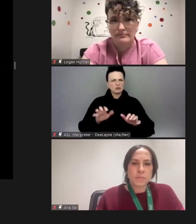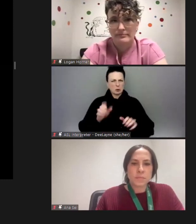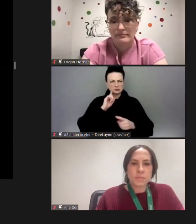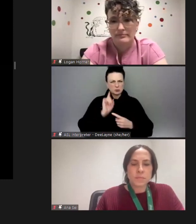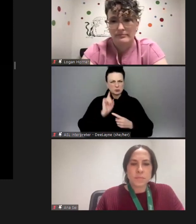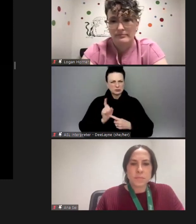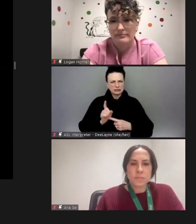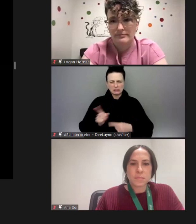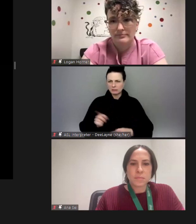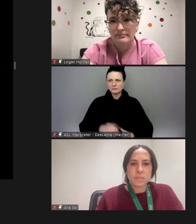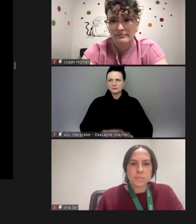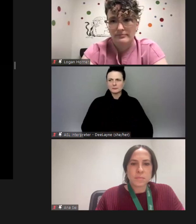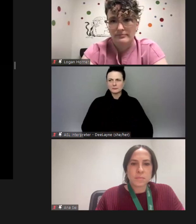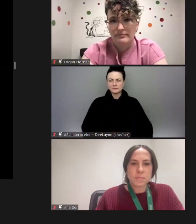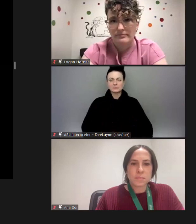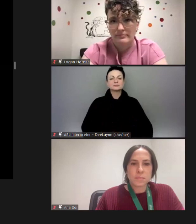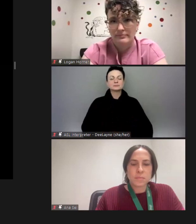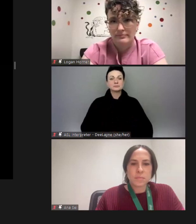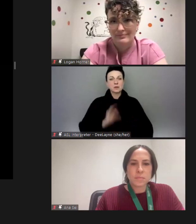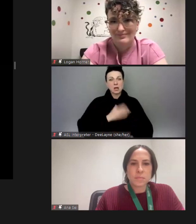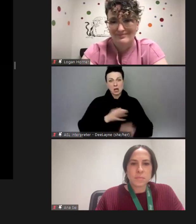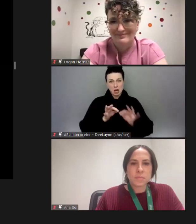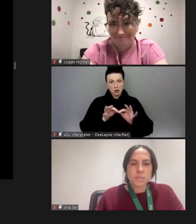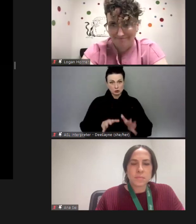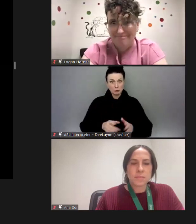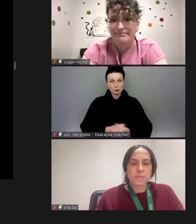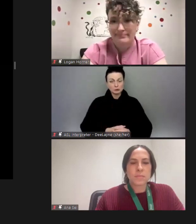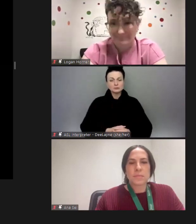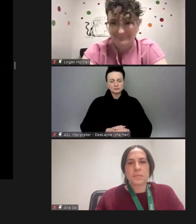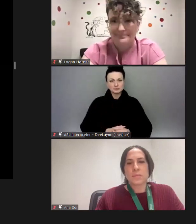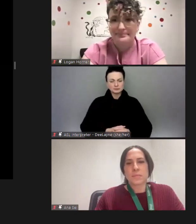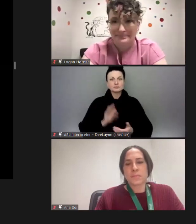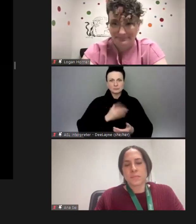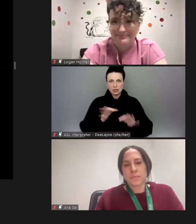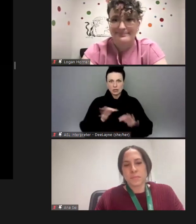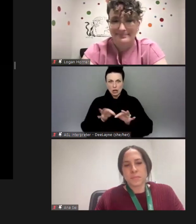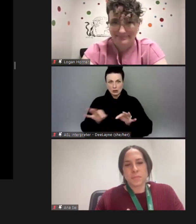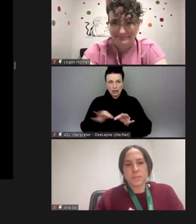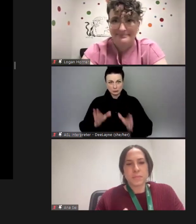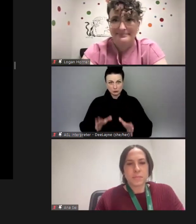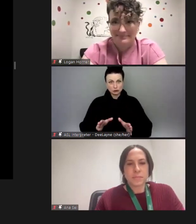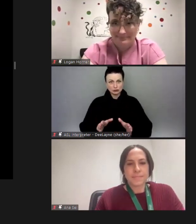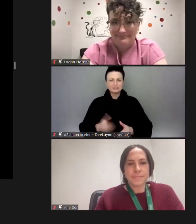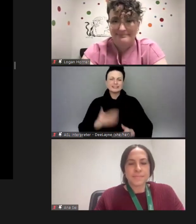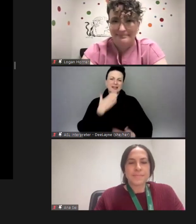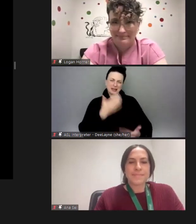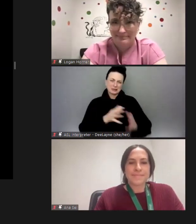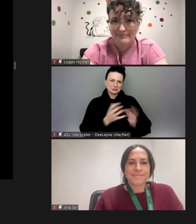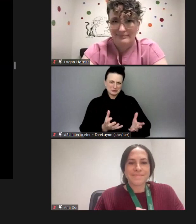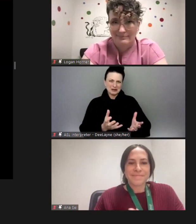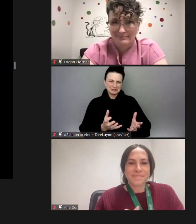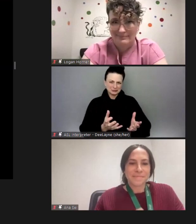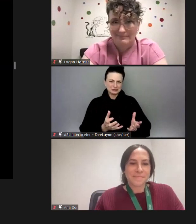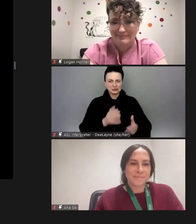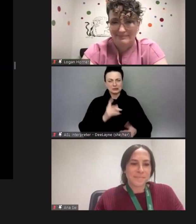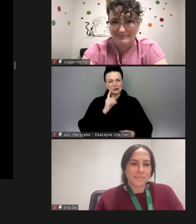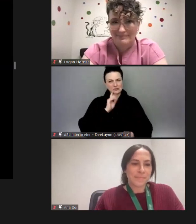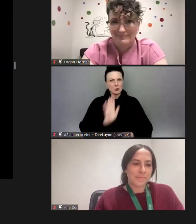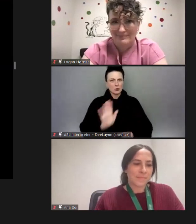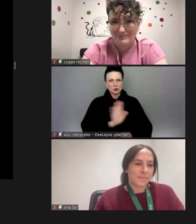um our interpreters and our captioners